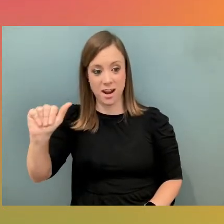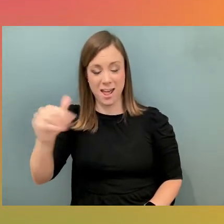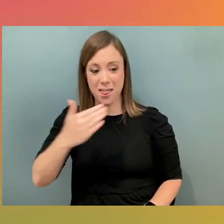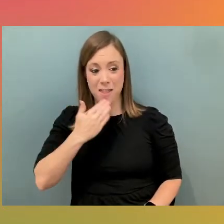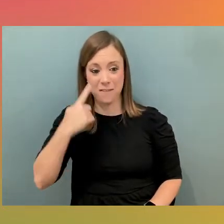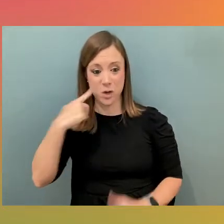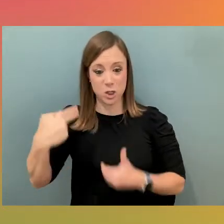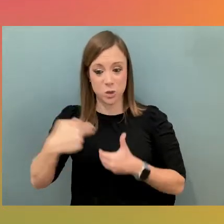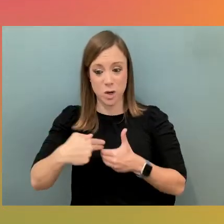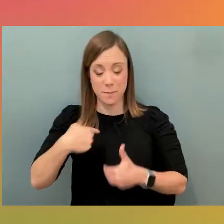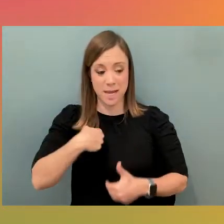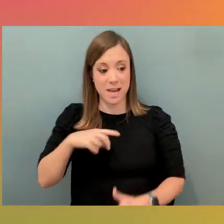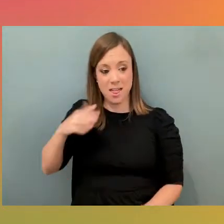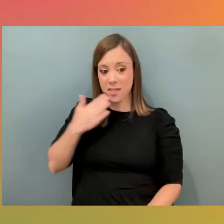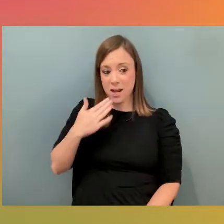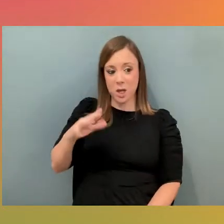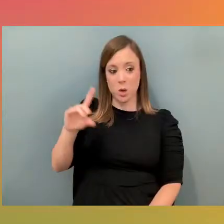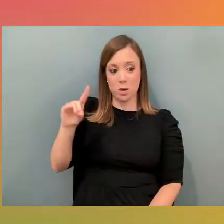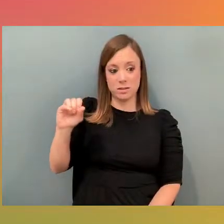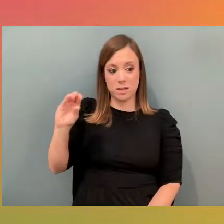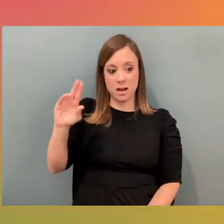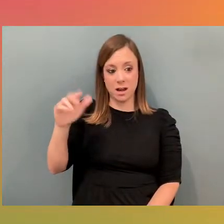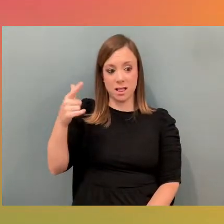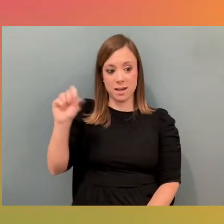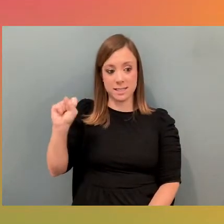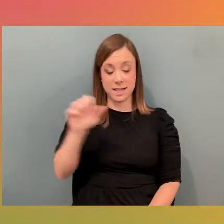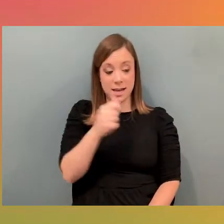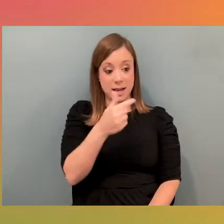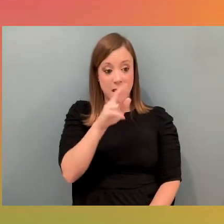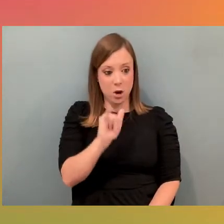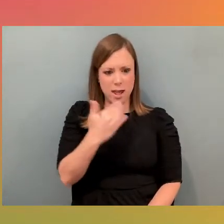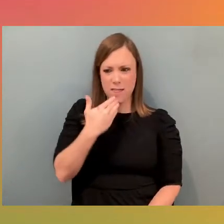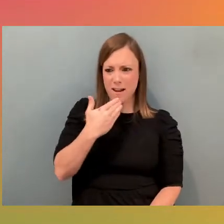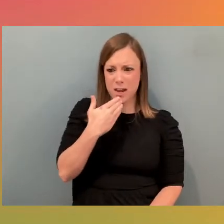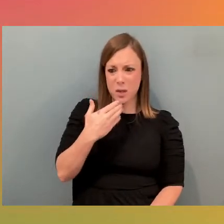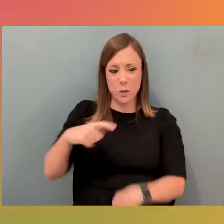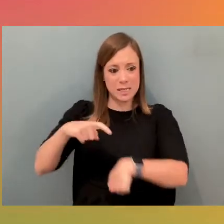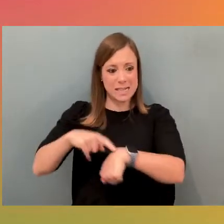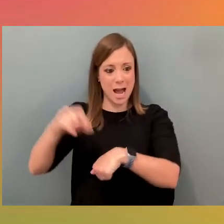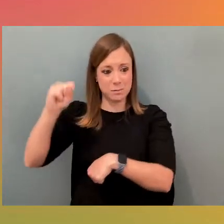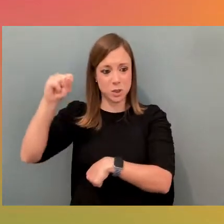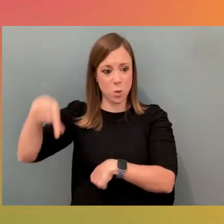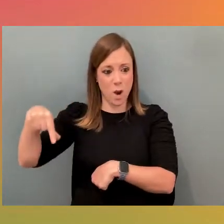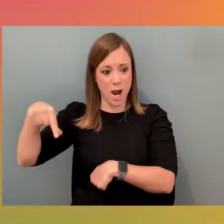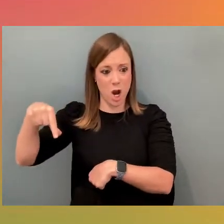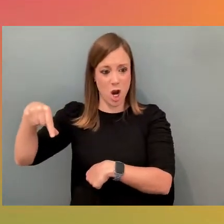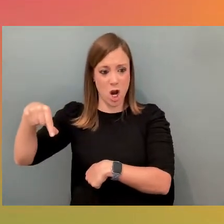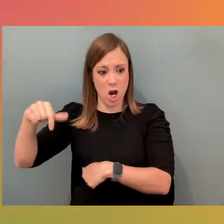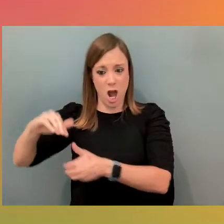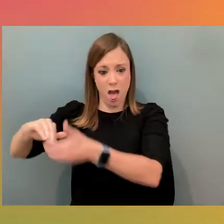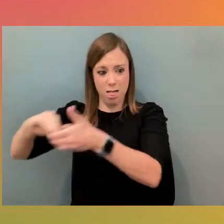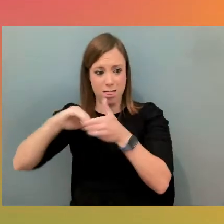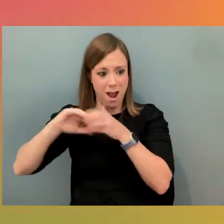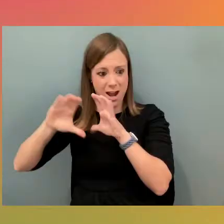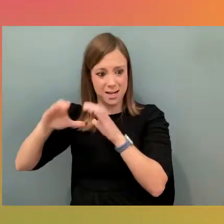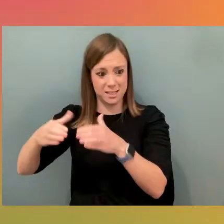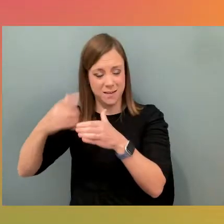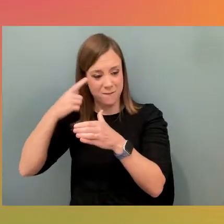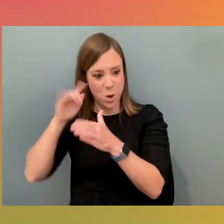NICO AND MARIANNA THANKS SO MUCH FOR BEING HERE WITH ME. THANK YOU DOUGLASS AND GARY AND